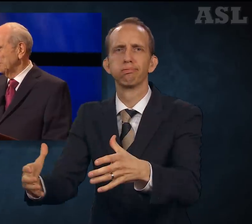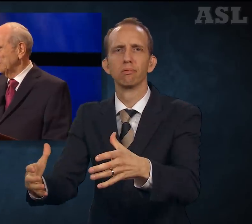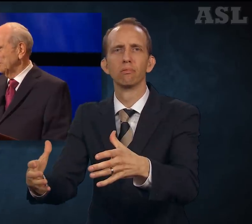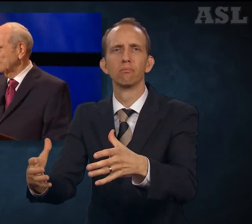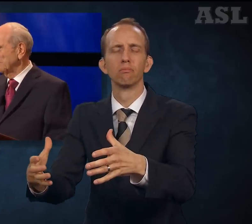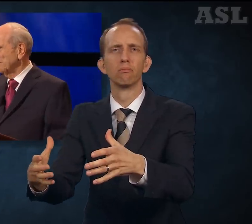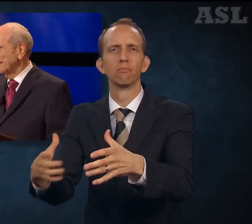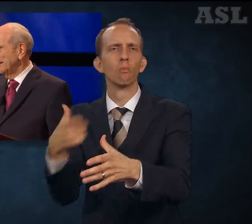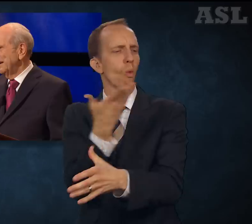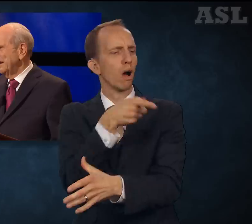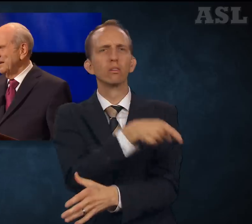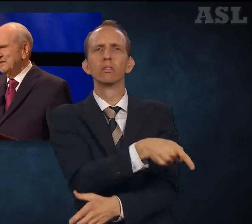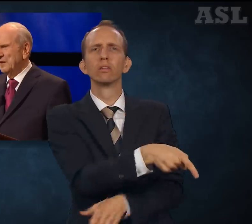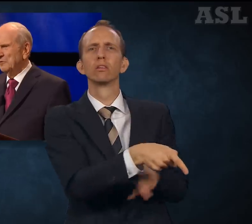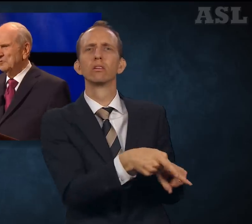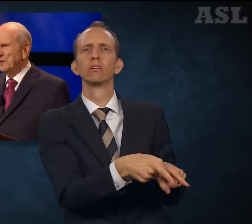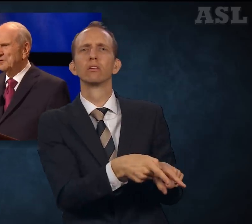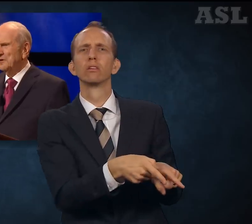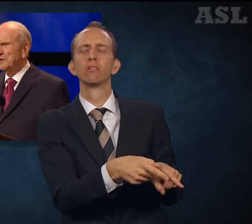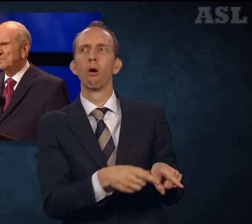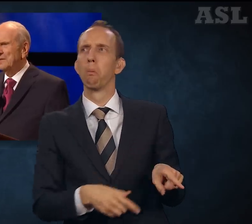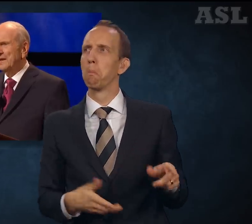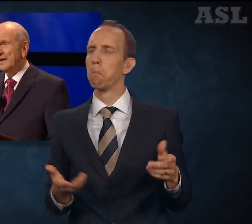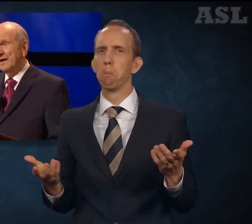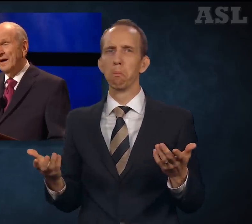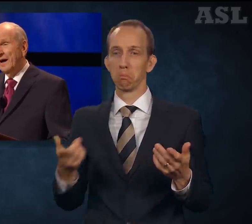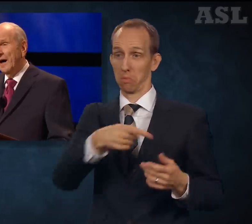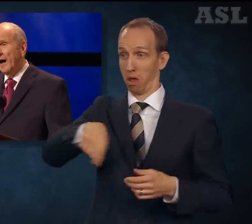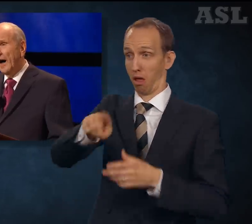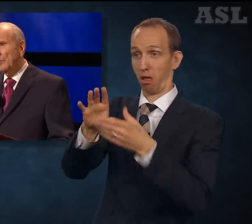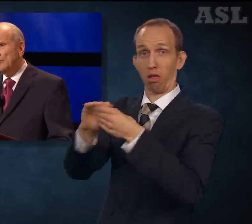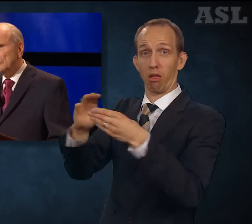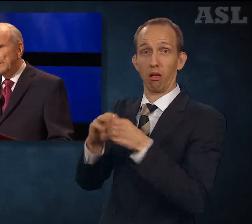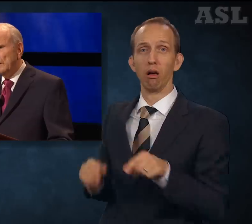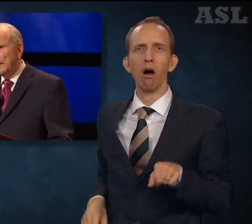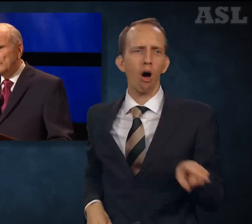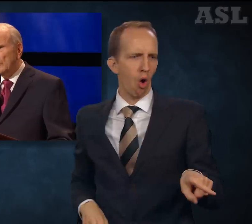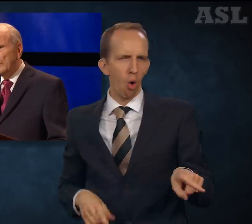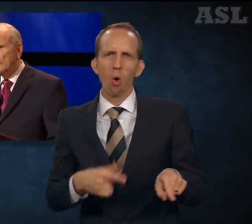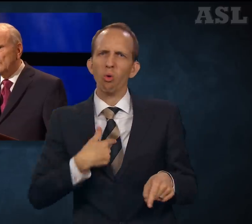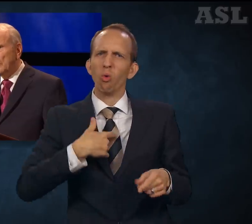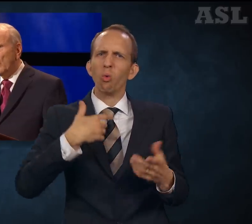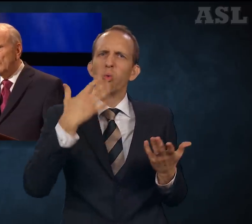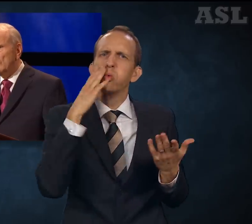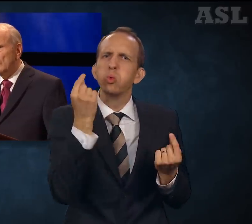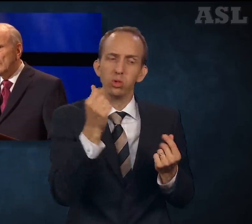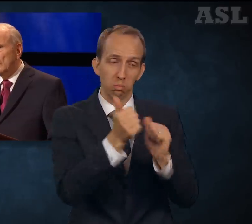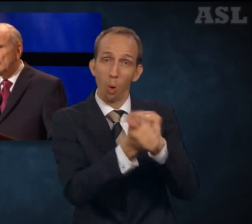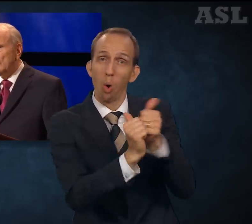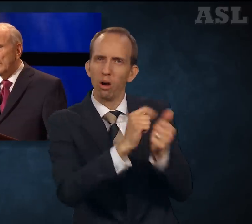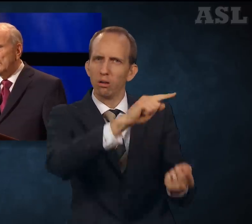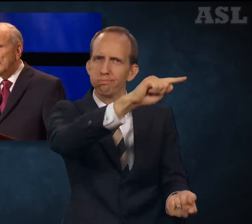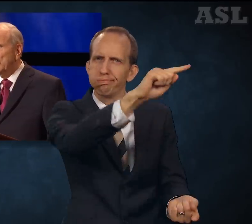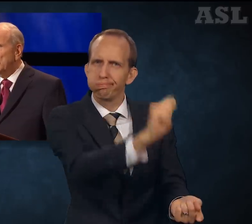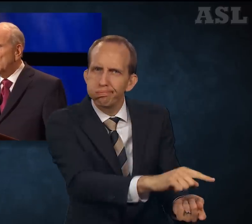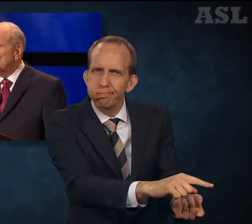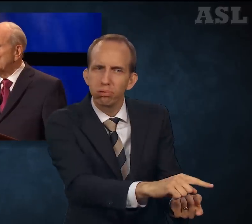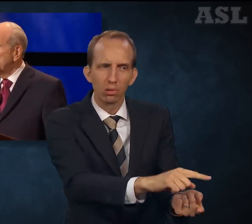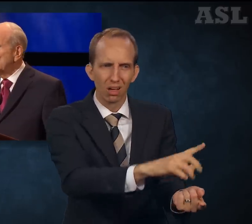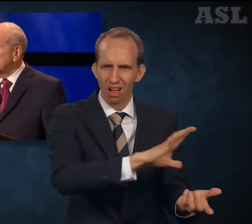AGAIN THE YOUTH THRILLED US.